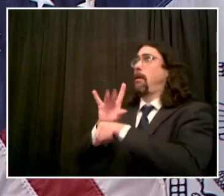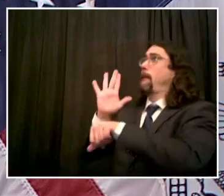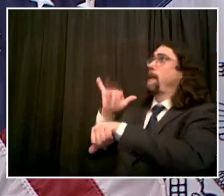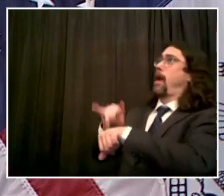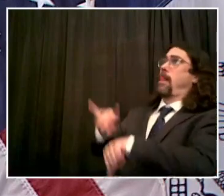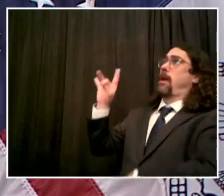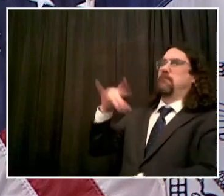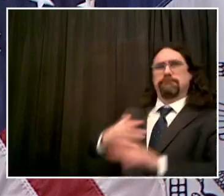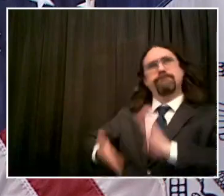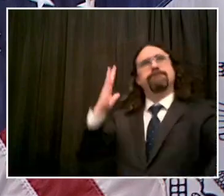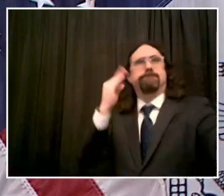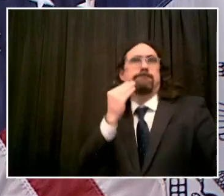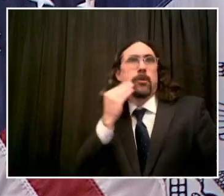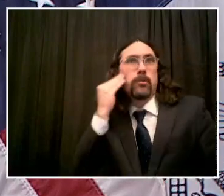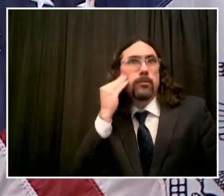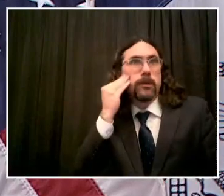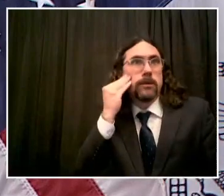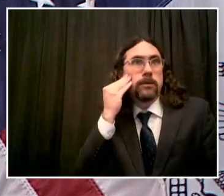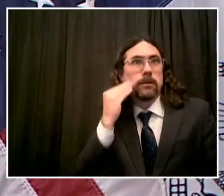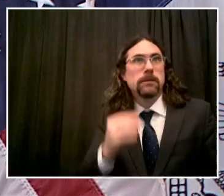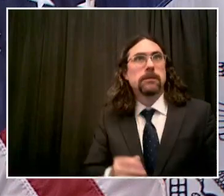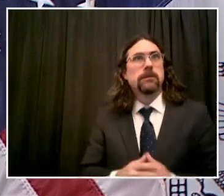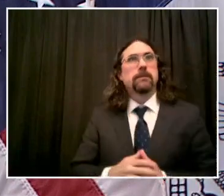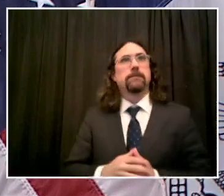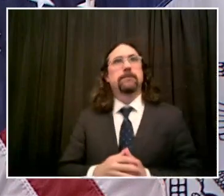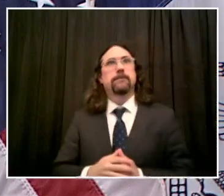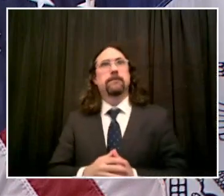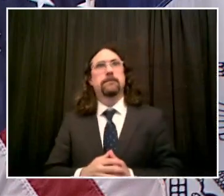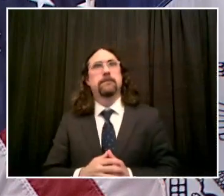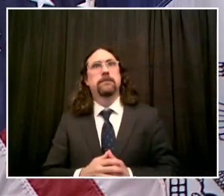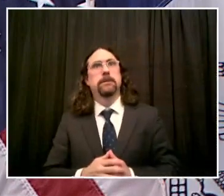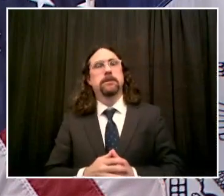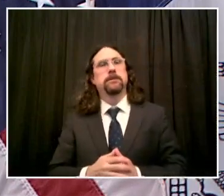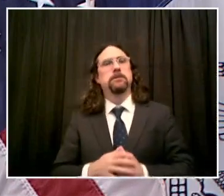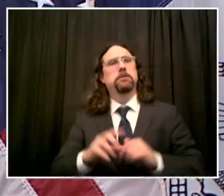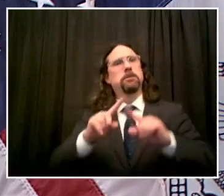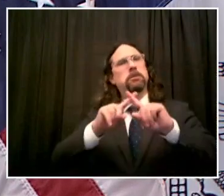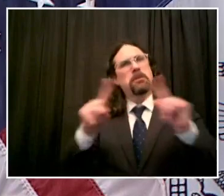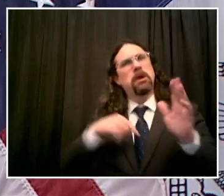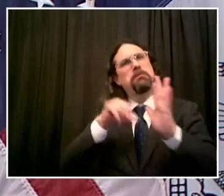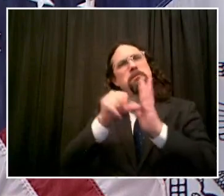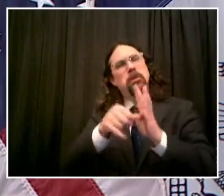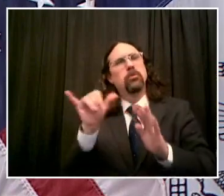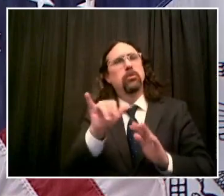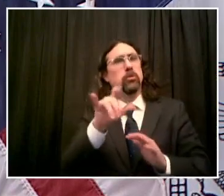THE CURFEW ALONE IS A REASON